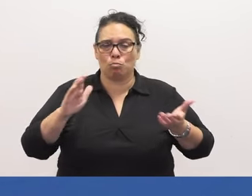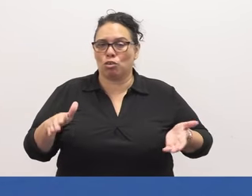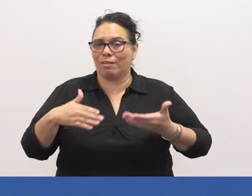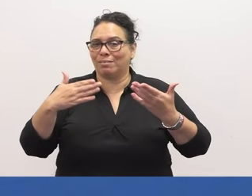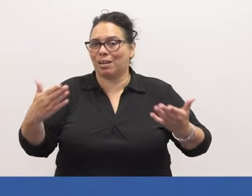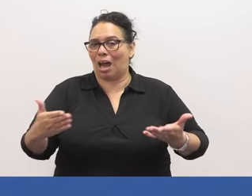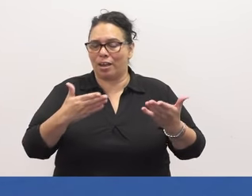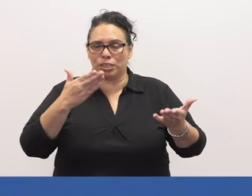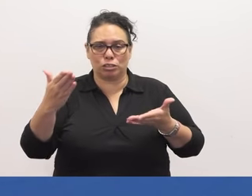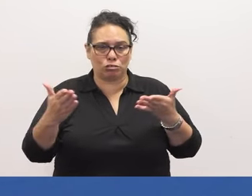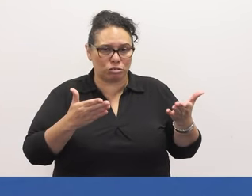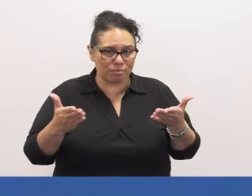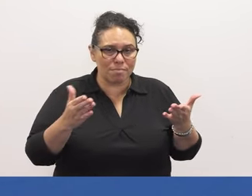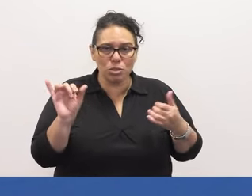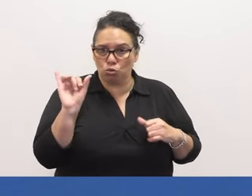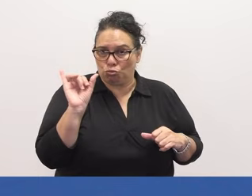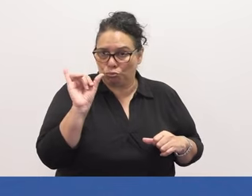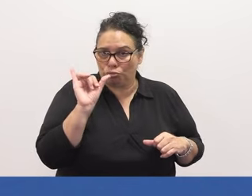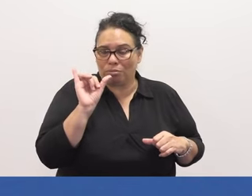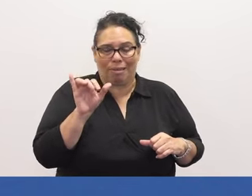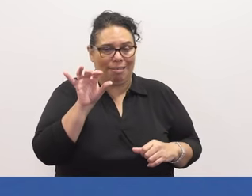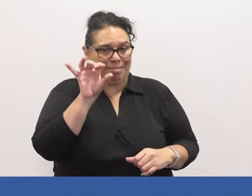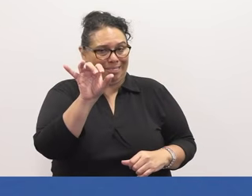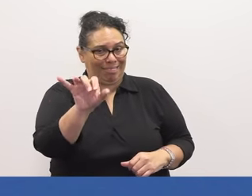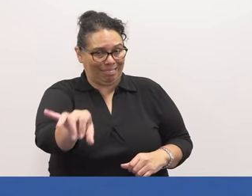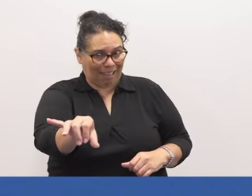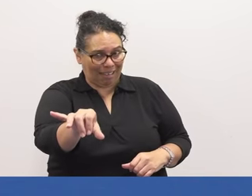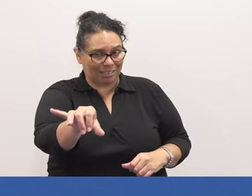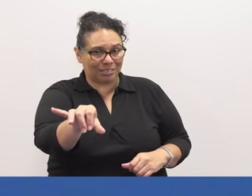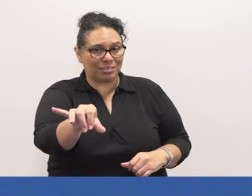And that, I think, in addition to having teachers and staff